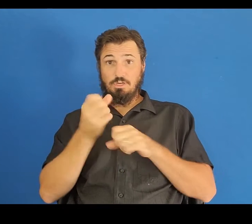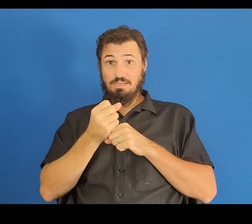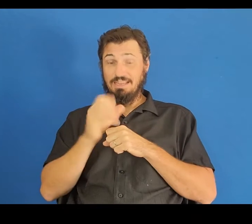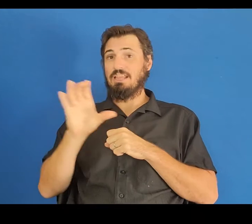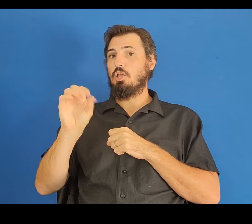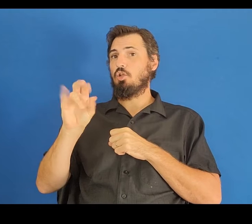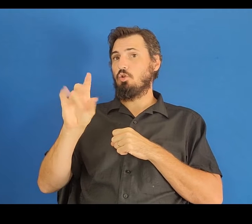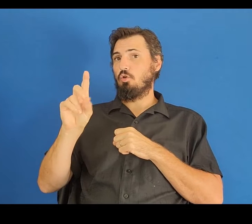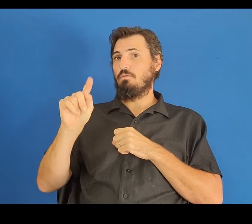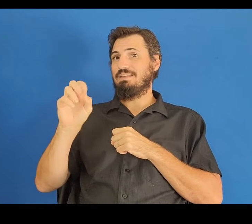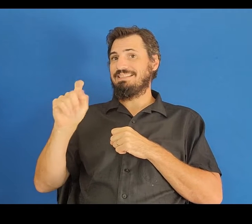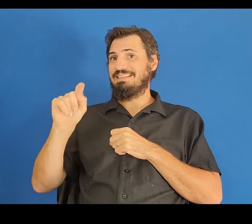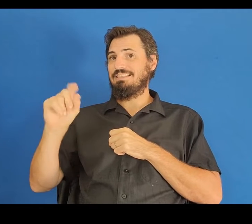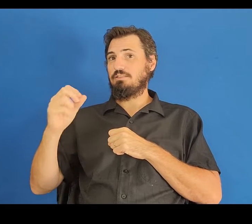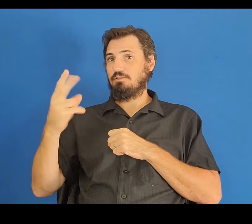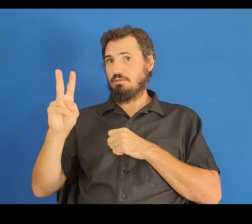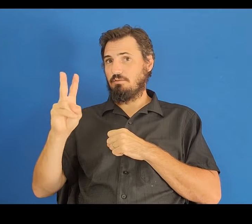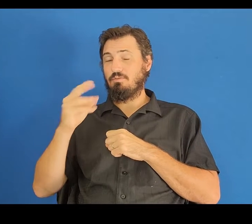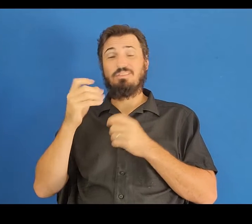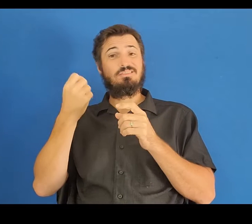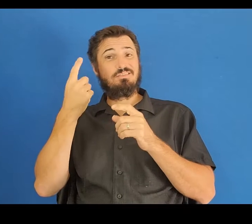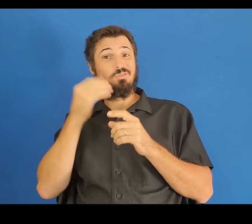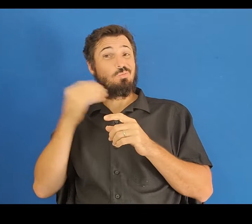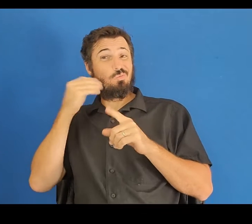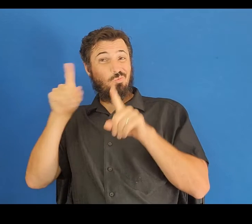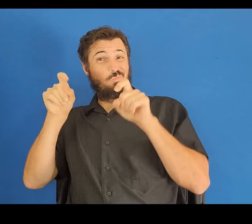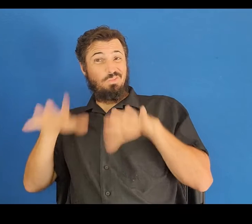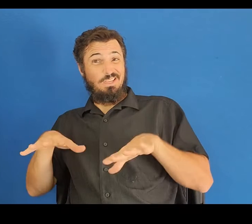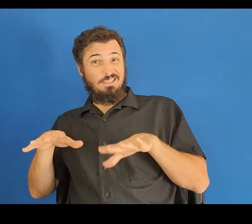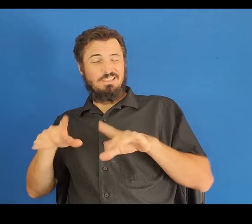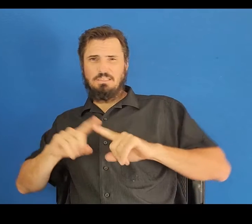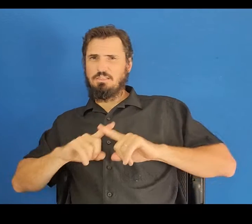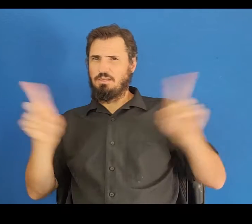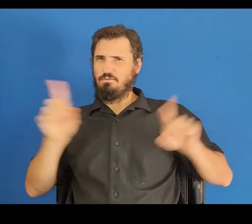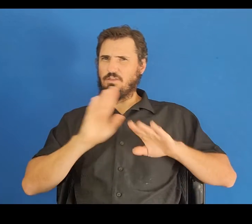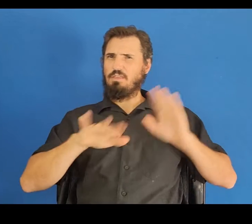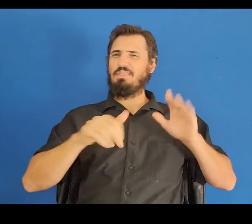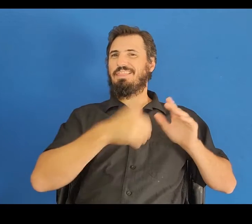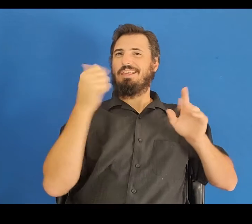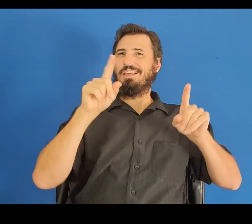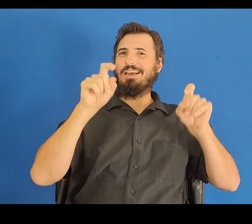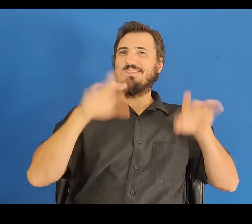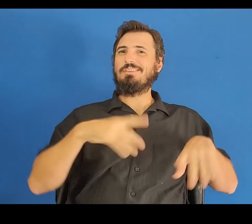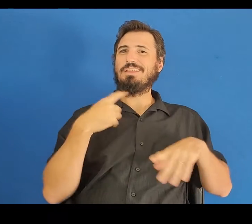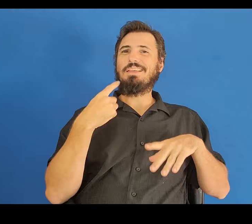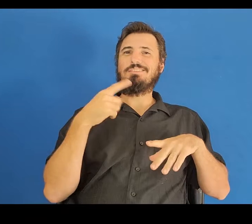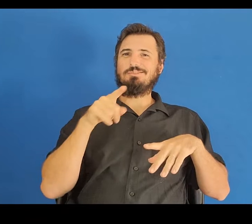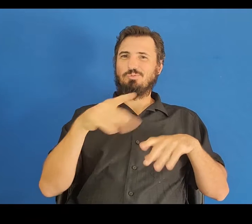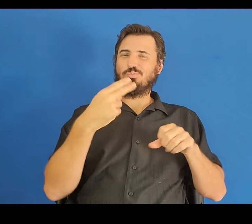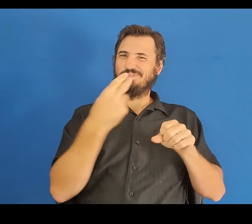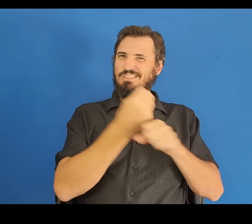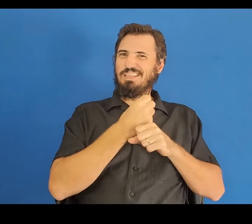Home test kits are different from the tests used at clinics, drive-throughs, and the convention hall and vans